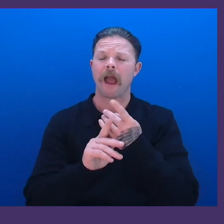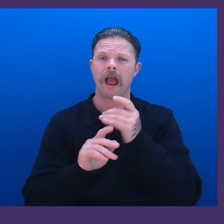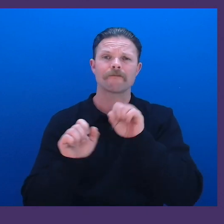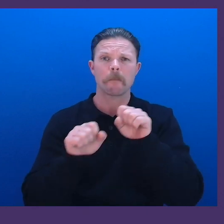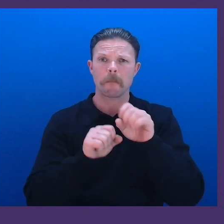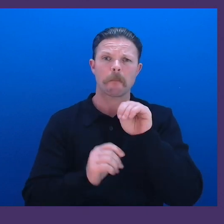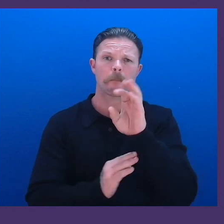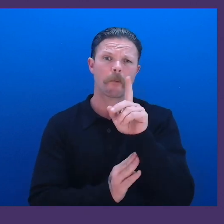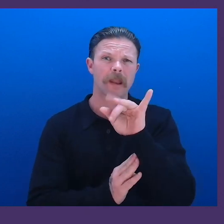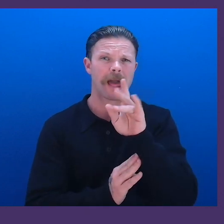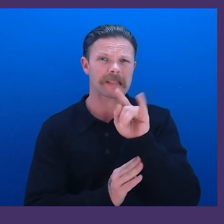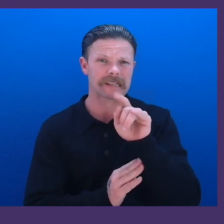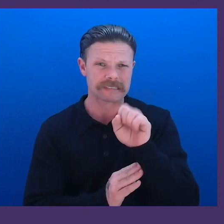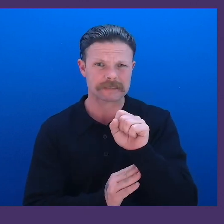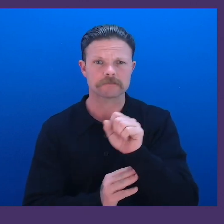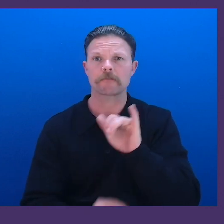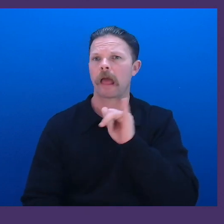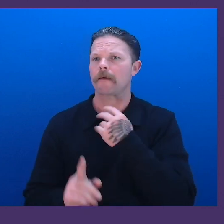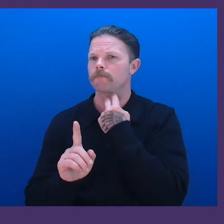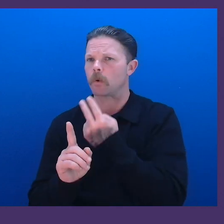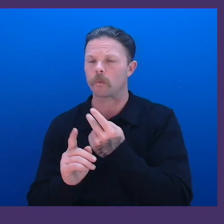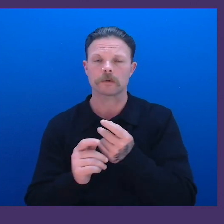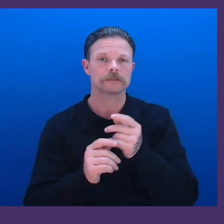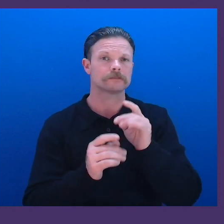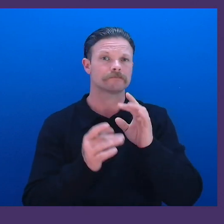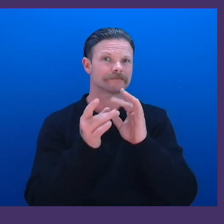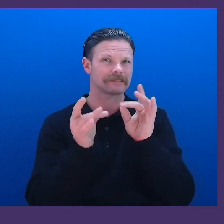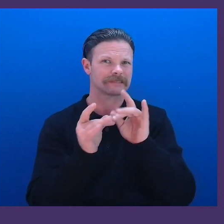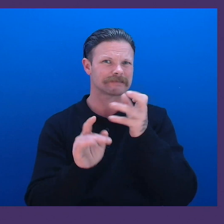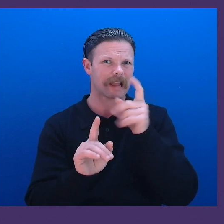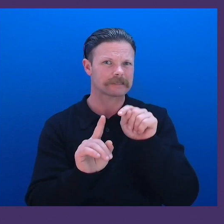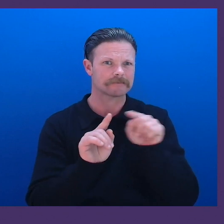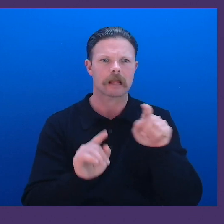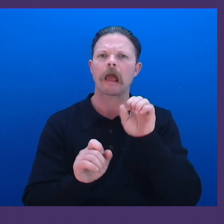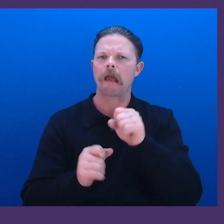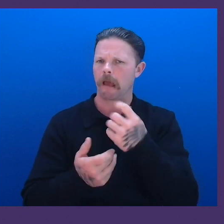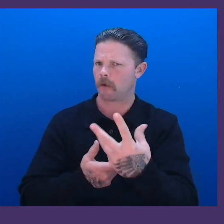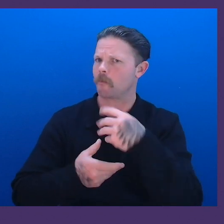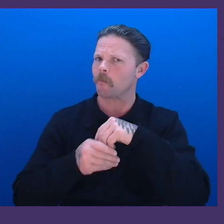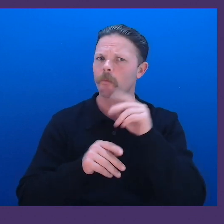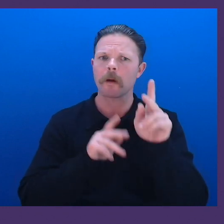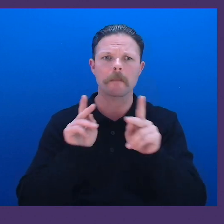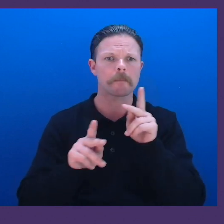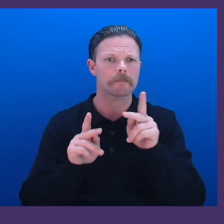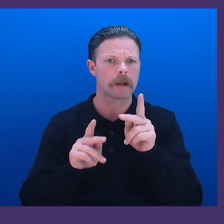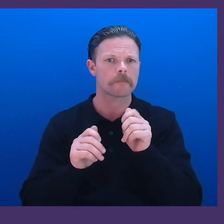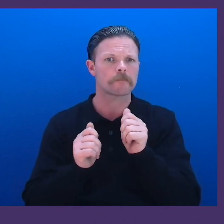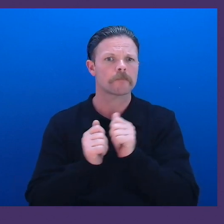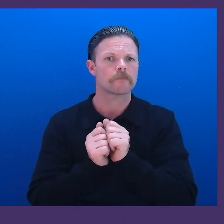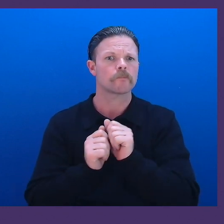They can include people with diverse needs. Or think about providing auditory clues